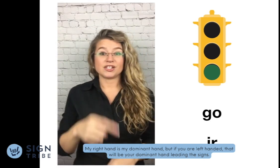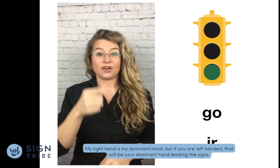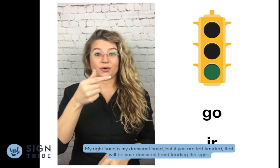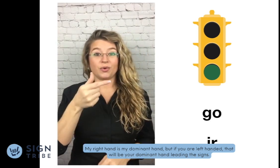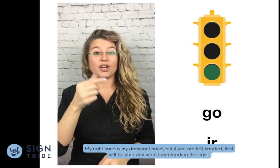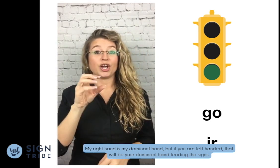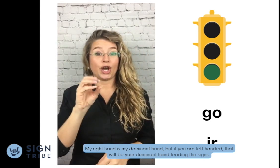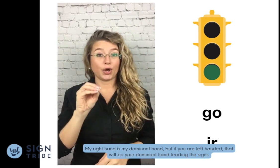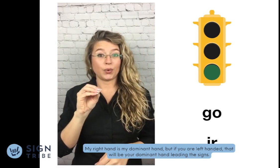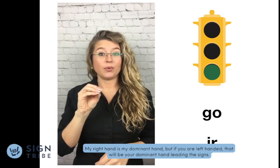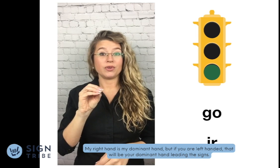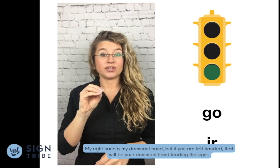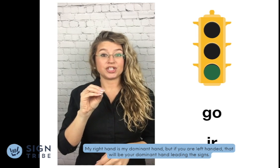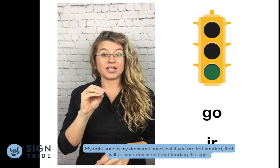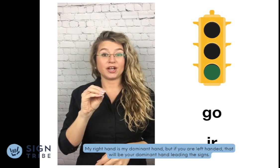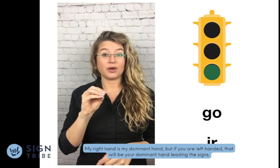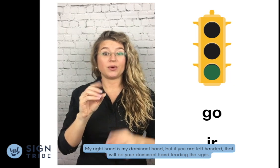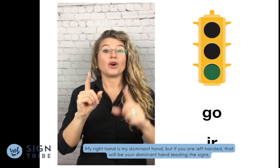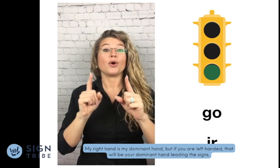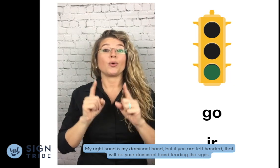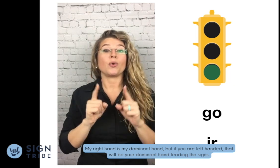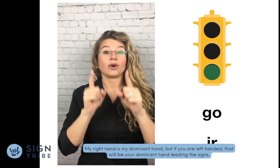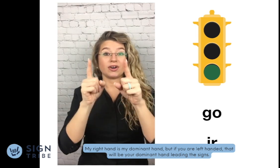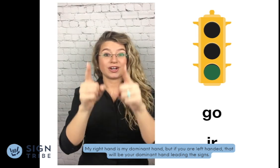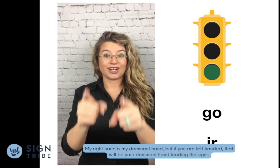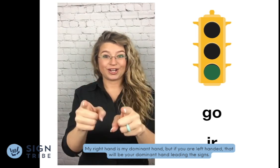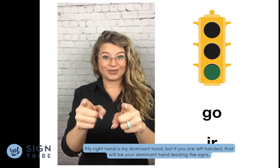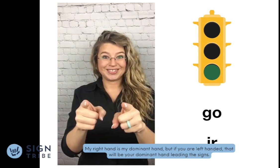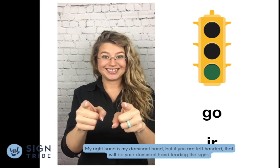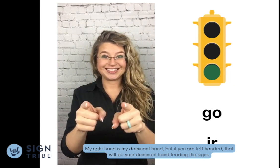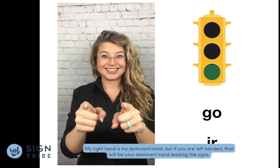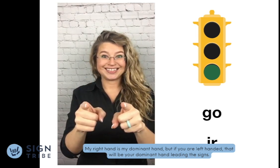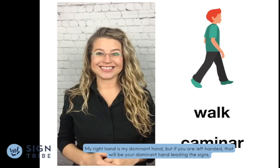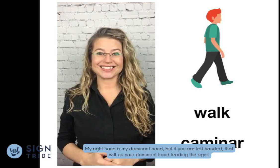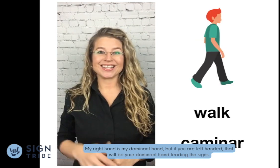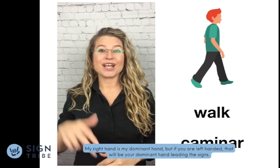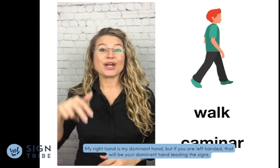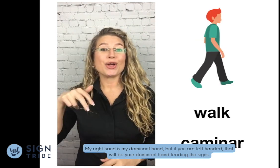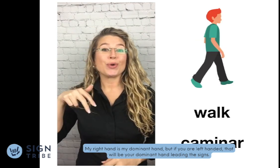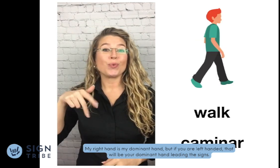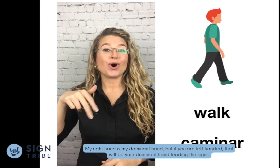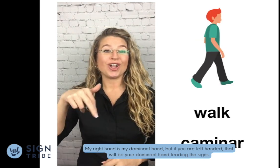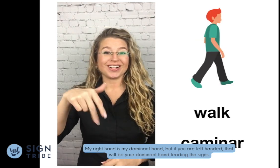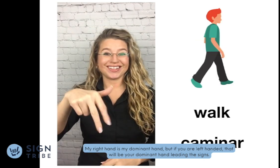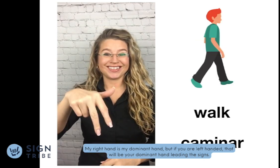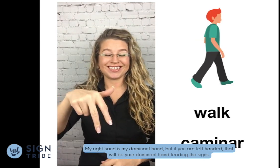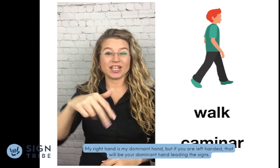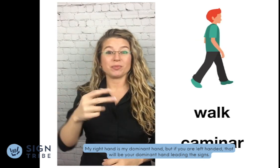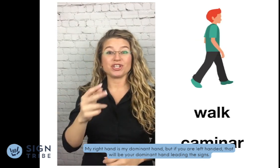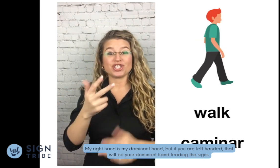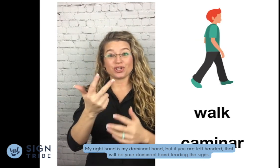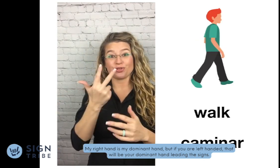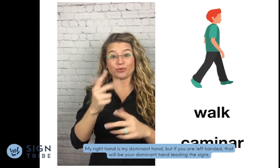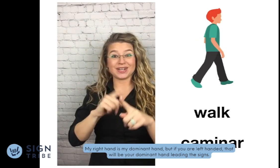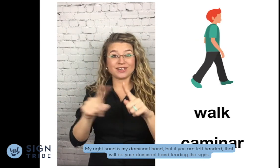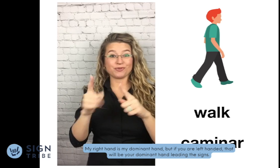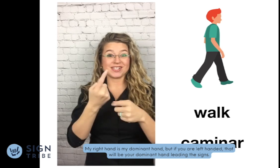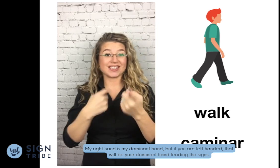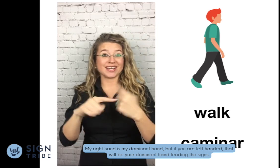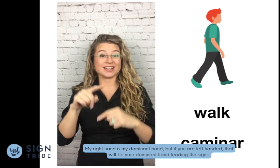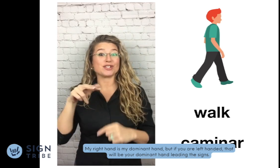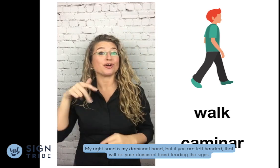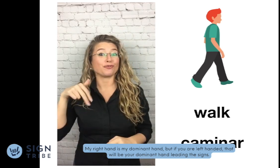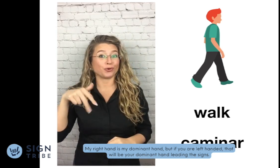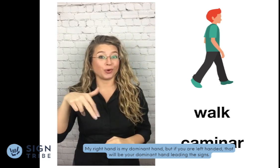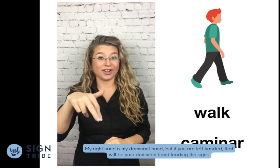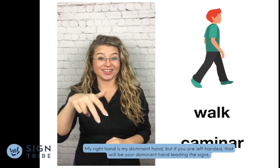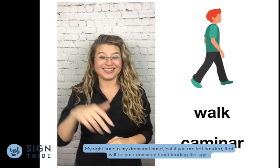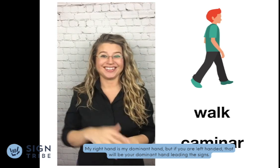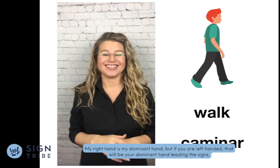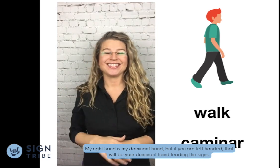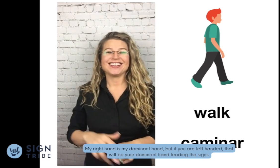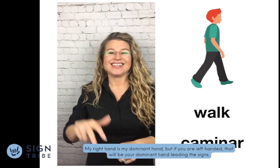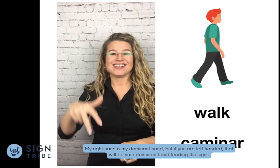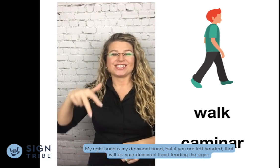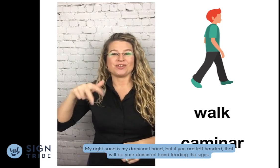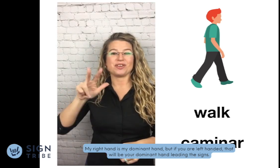So, go, G O, or go. Walk. I'm going to show you three different signs for walk. So you can make